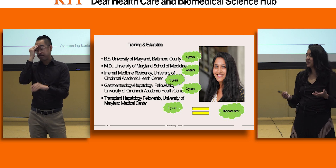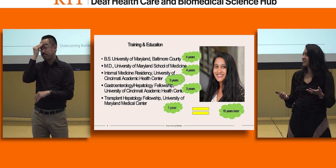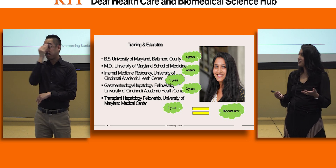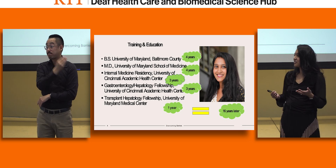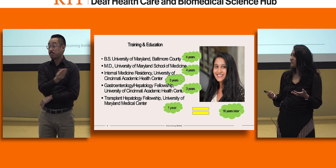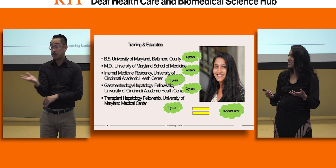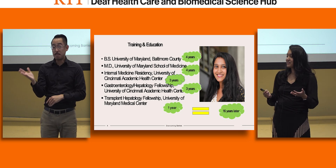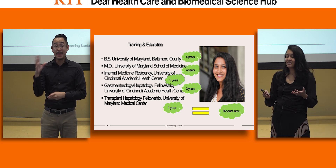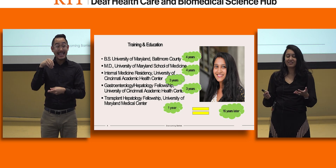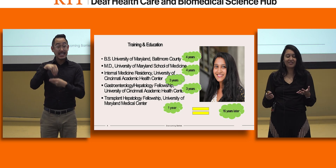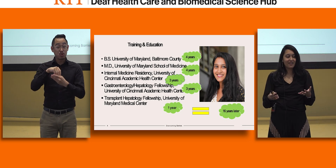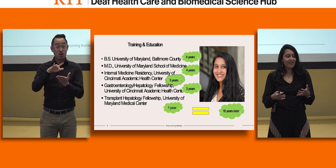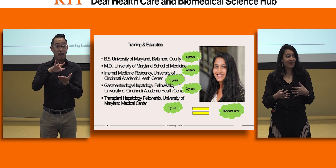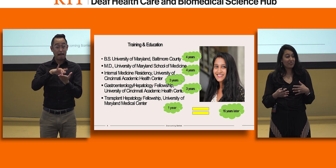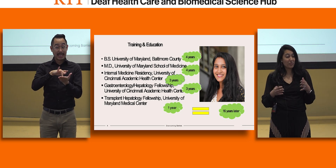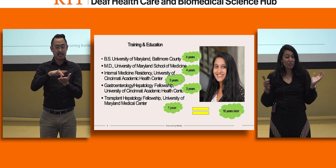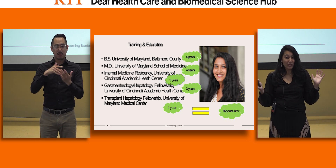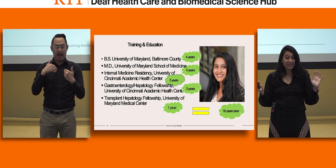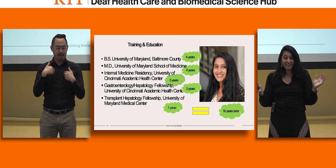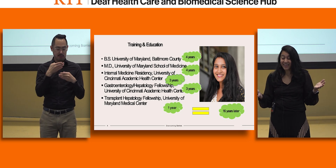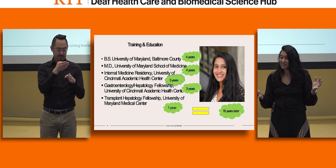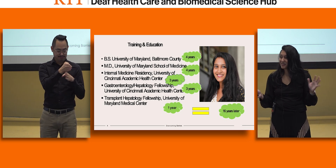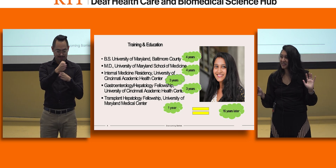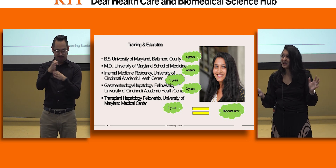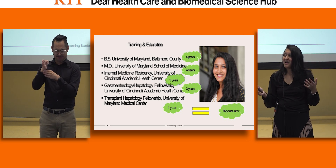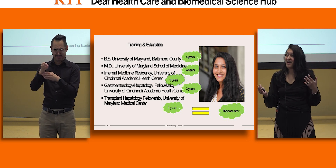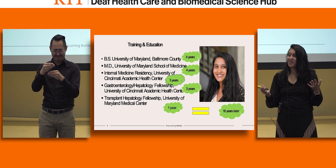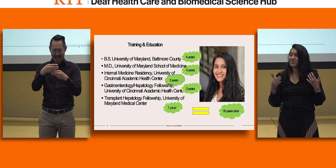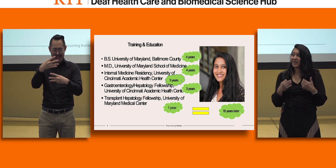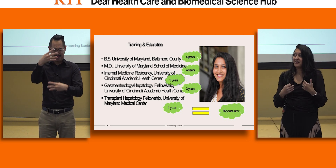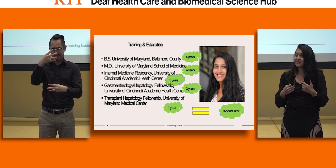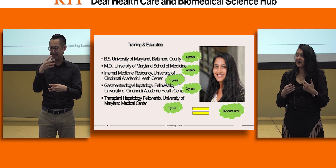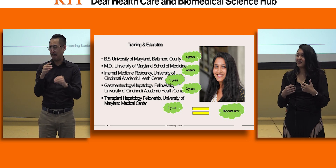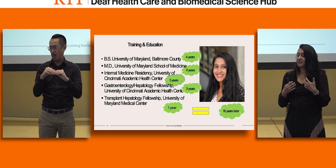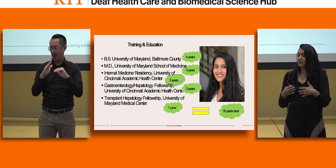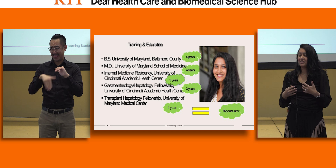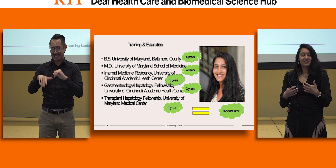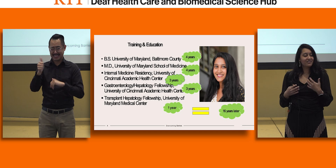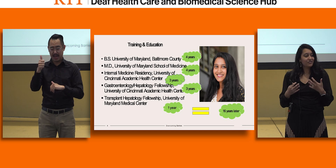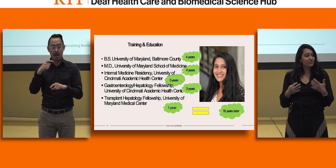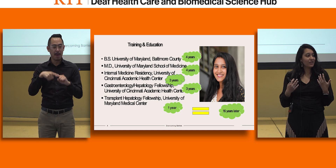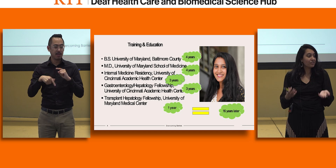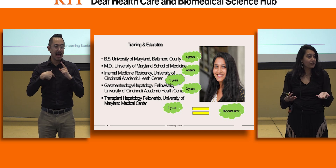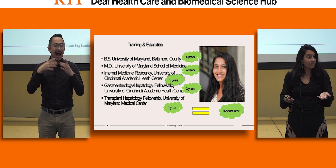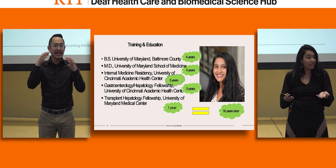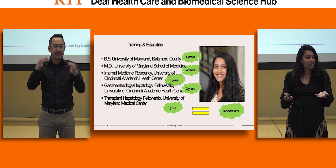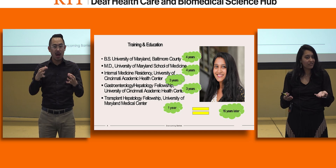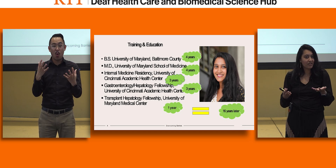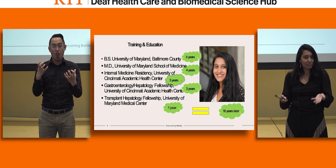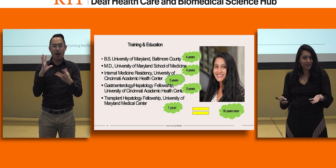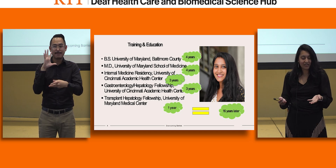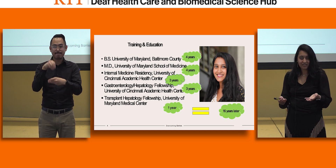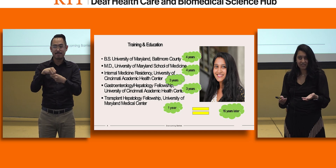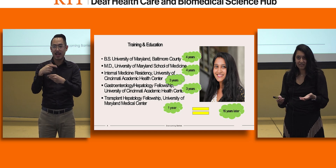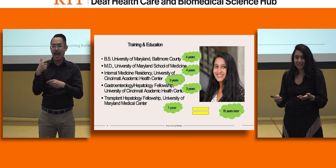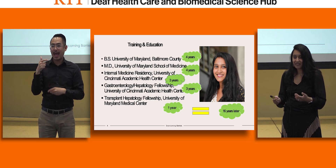within internal medicine-- more than 10, really-- but I decided I wanted to do gastroenterology and hepatology,